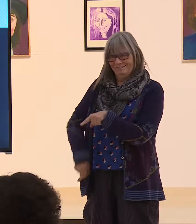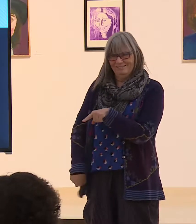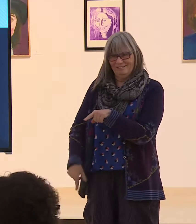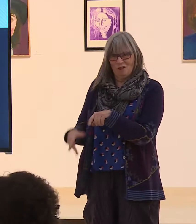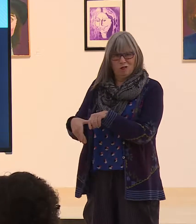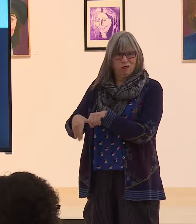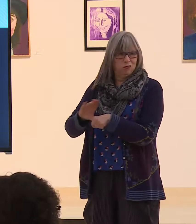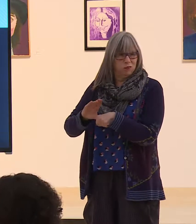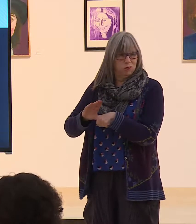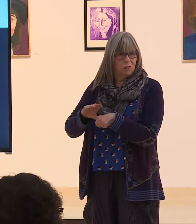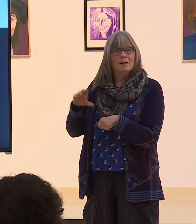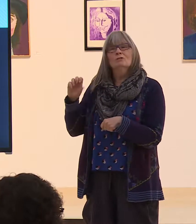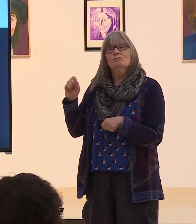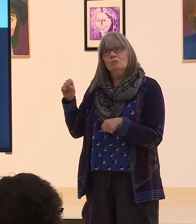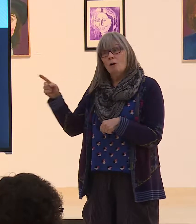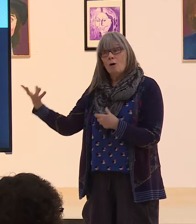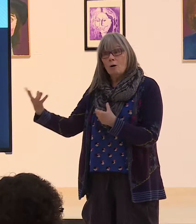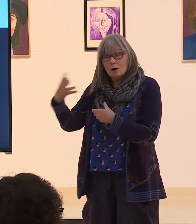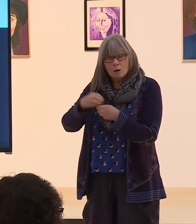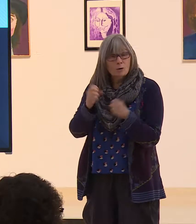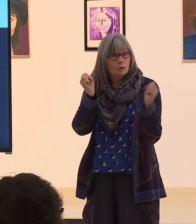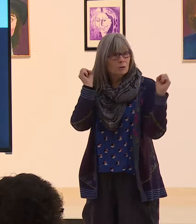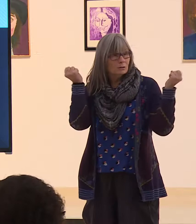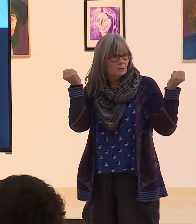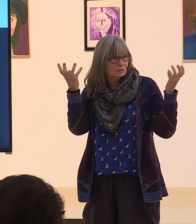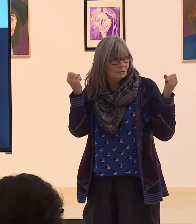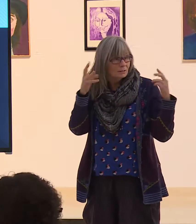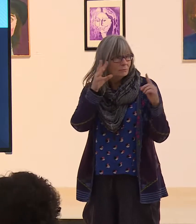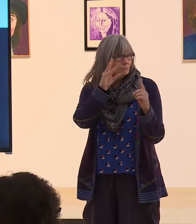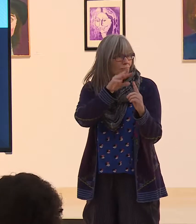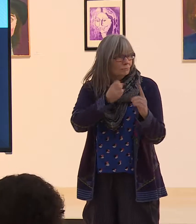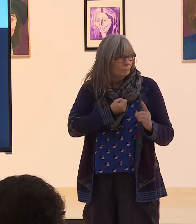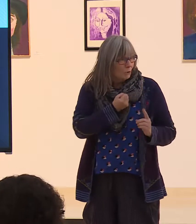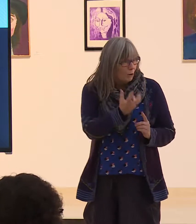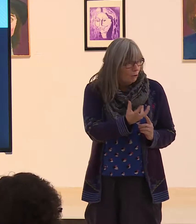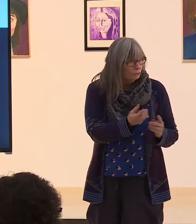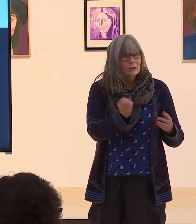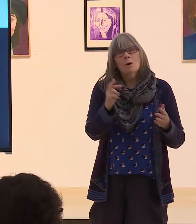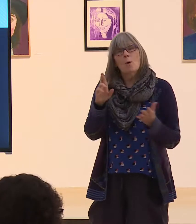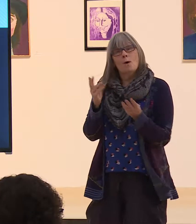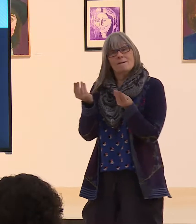who were working in the medium of paint. And I felt like I was really just not talented